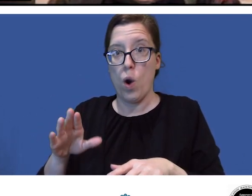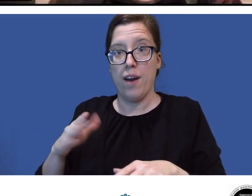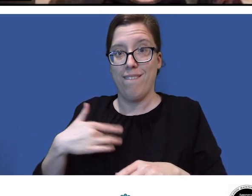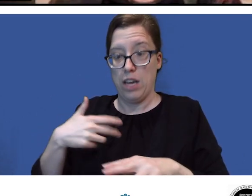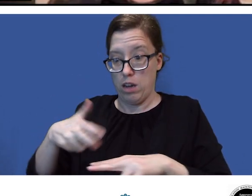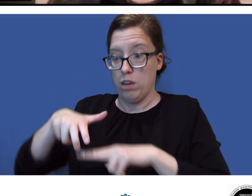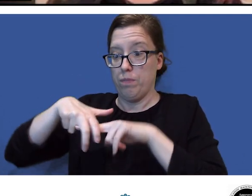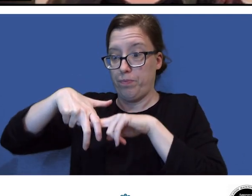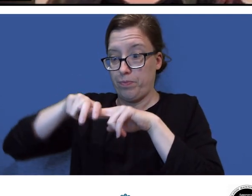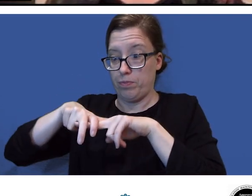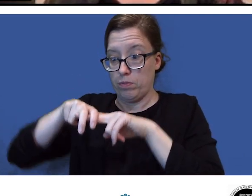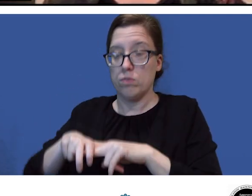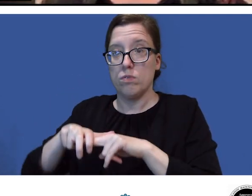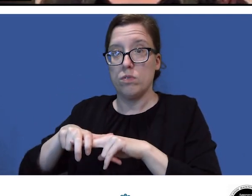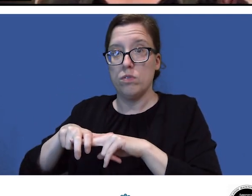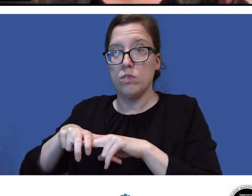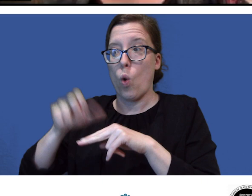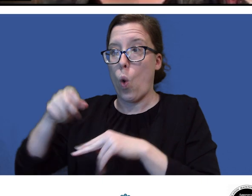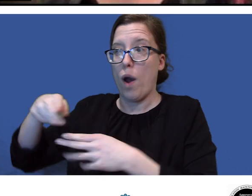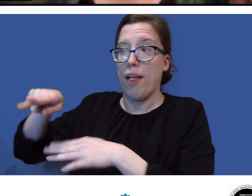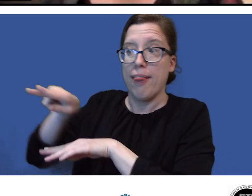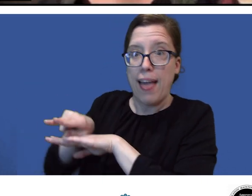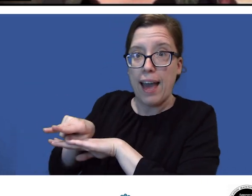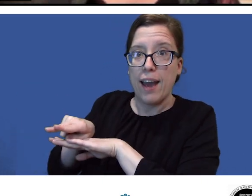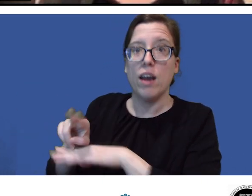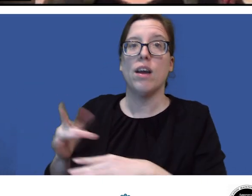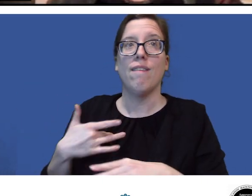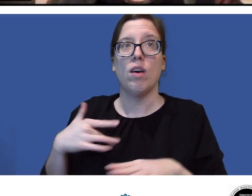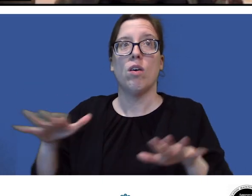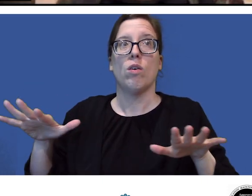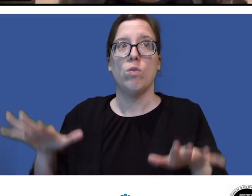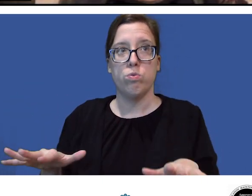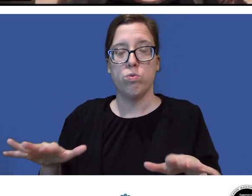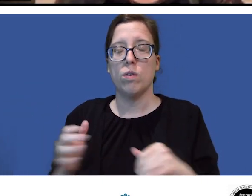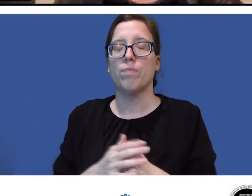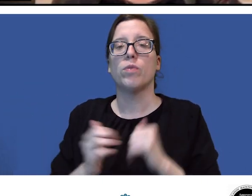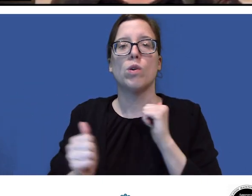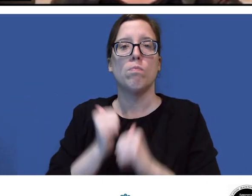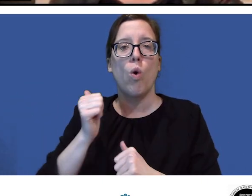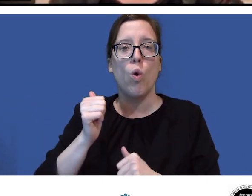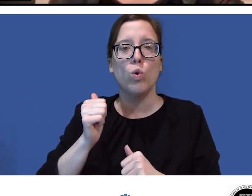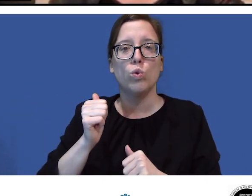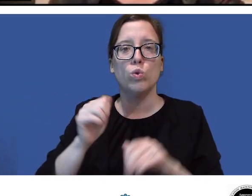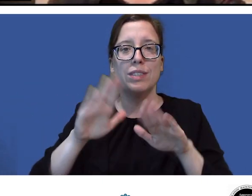Most kids need longer periods of time to learn about the world